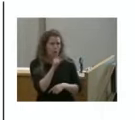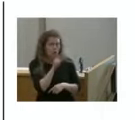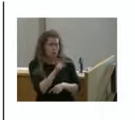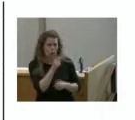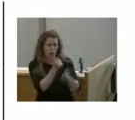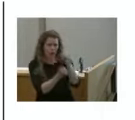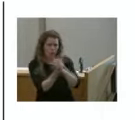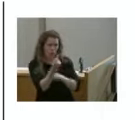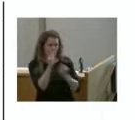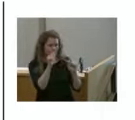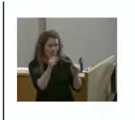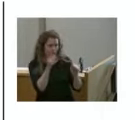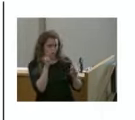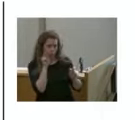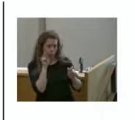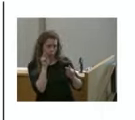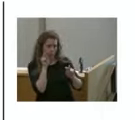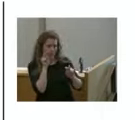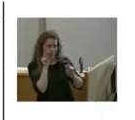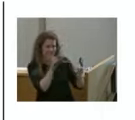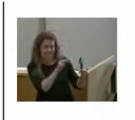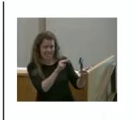it might be useful to just talk about the numbers a little on there? Dr. Ennis: Yeah,